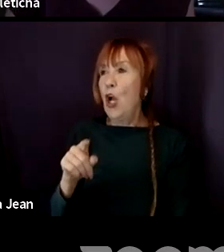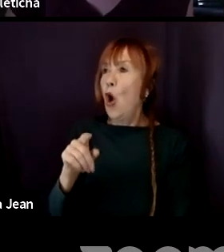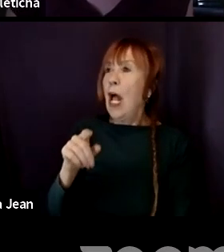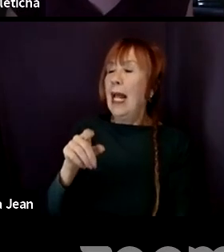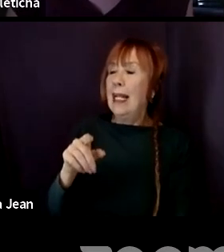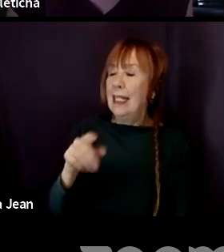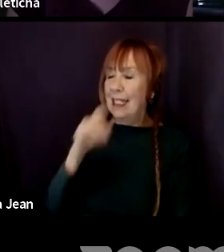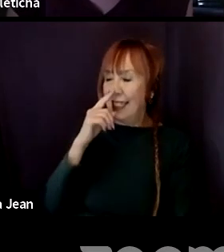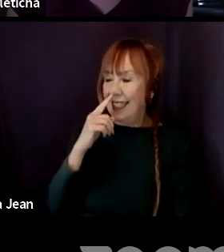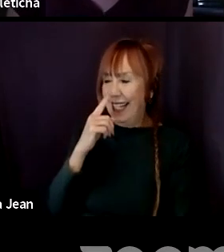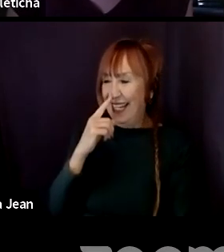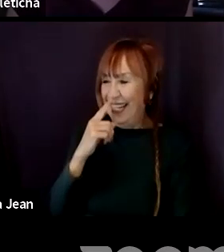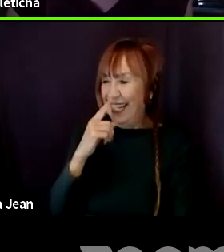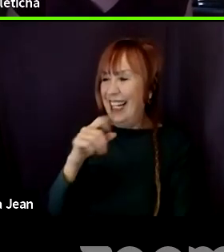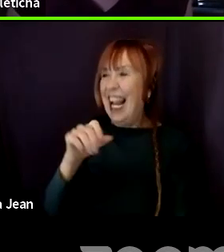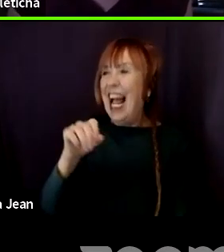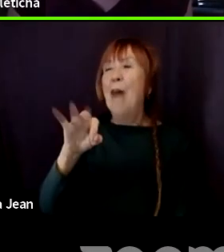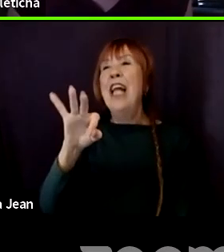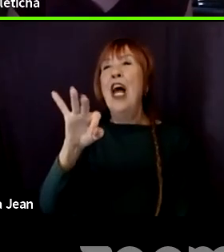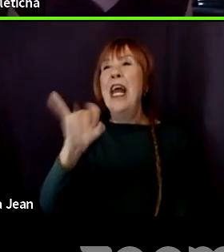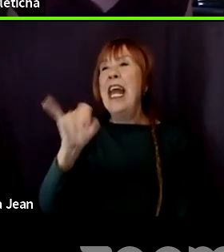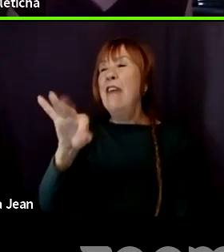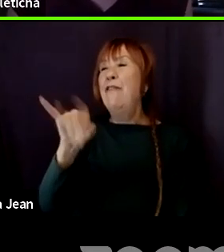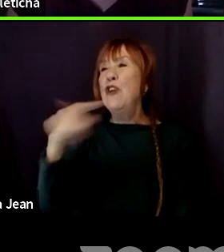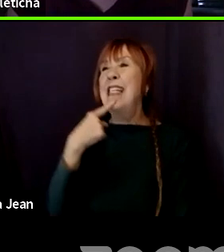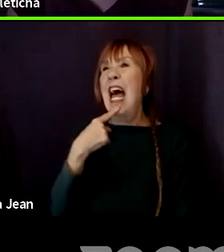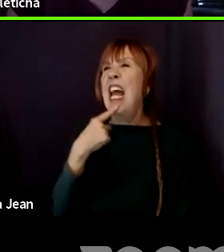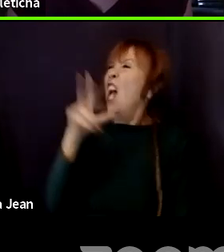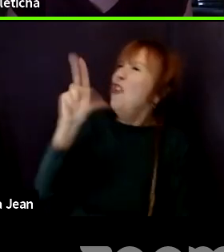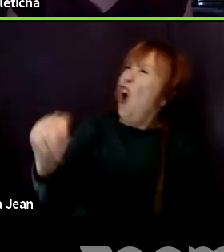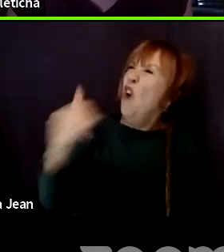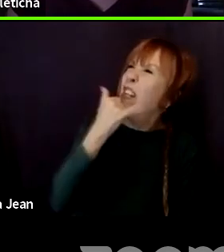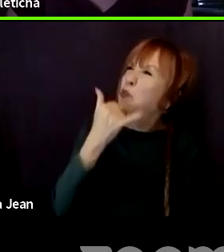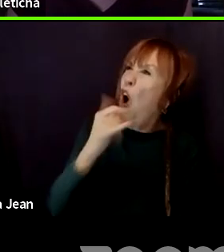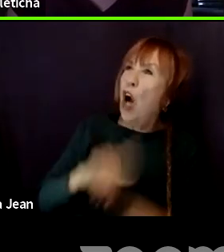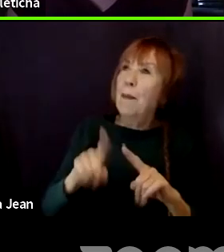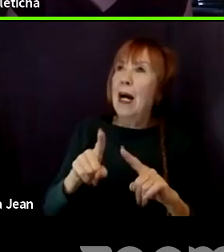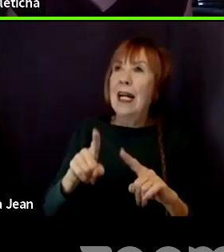fucking shut your mouth. Yeah, in their solutions. Right. Yeah. For sure.